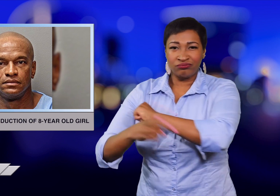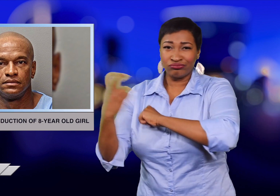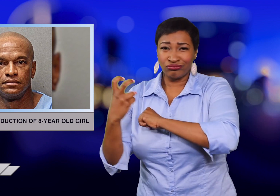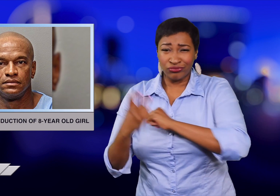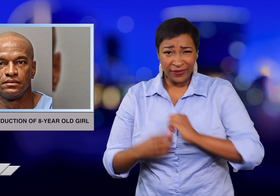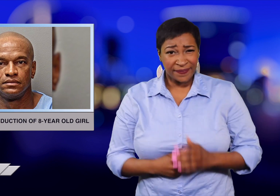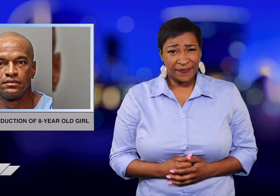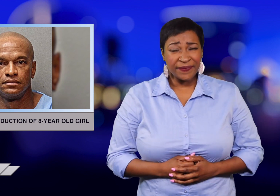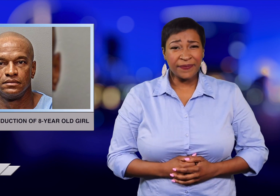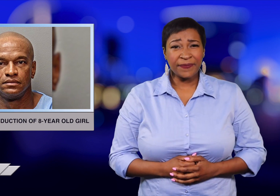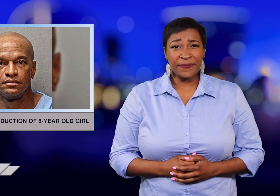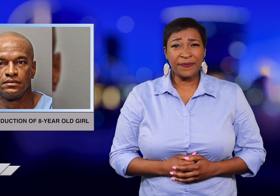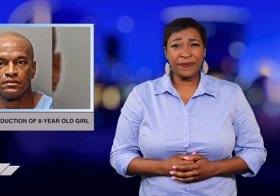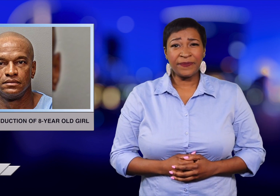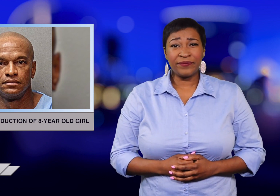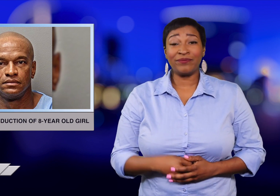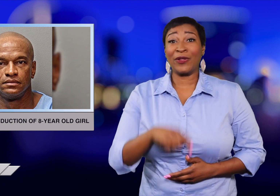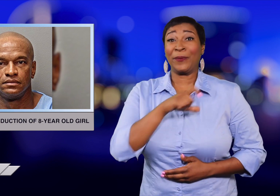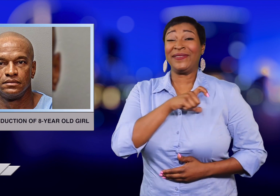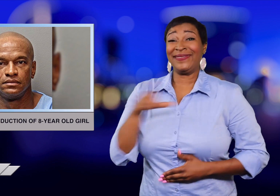kidnapping.